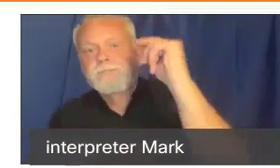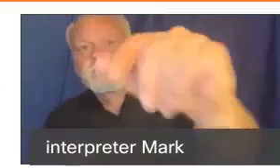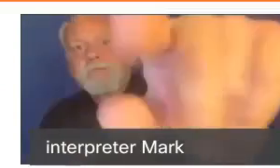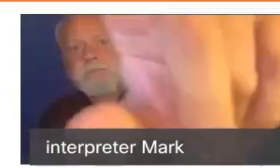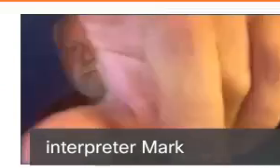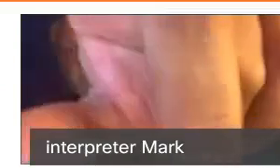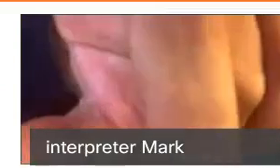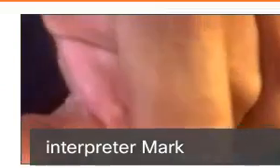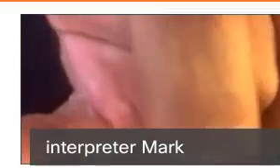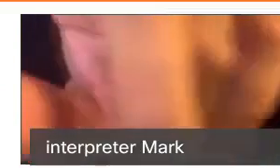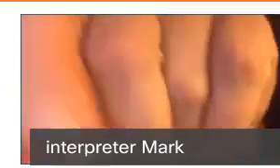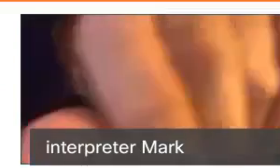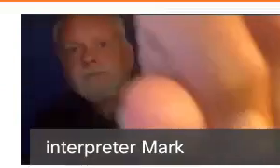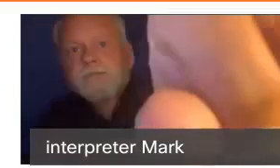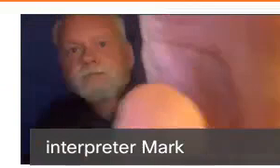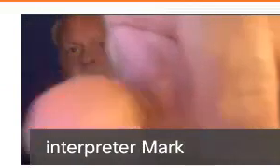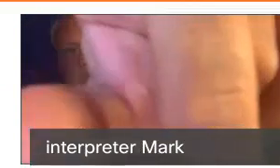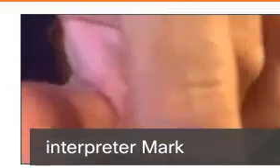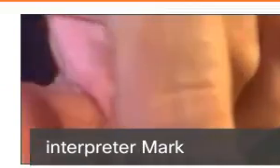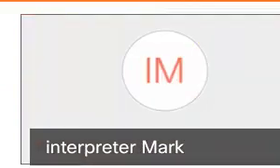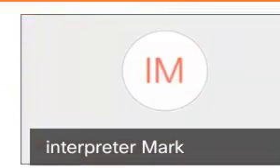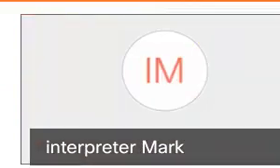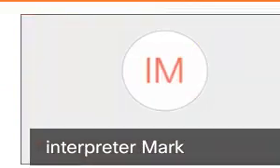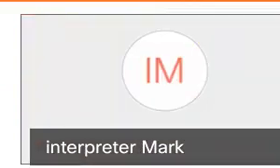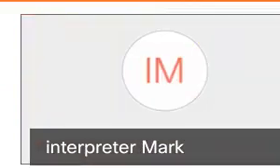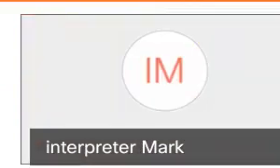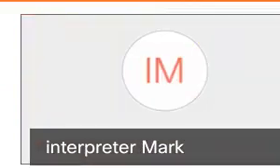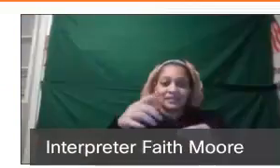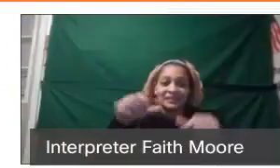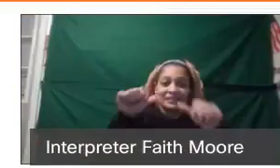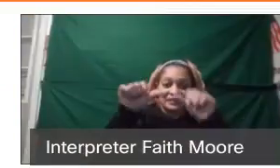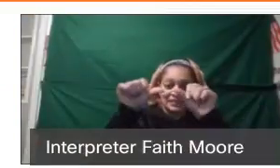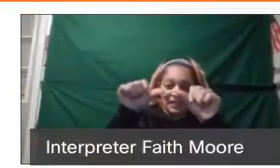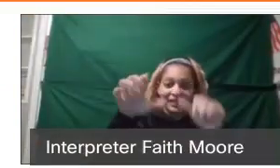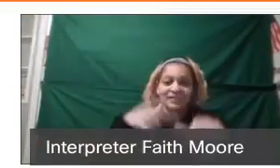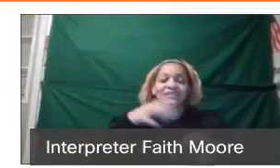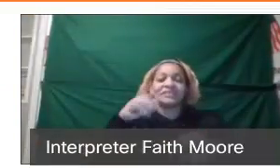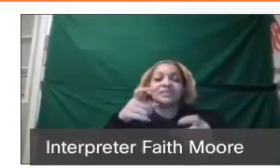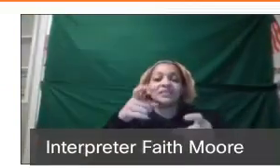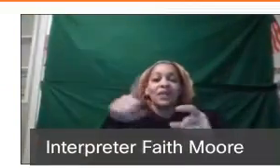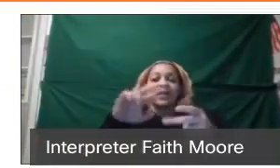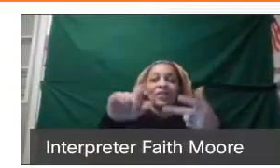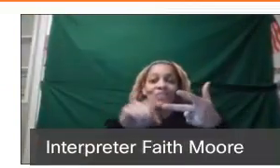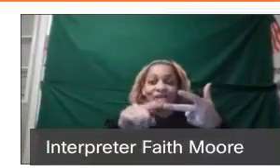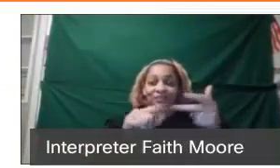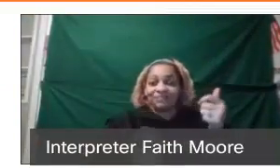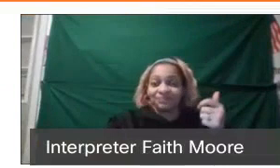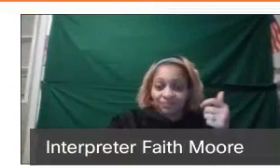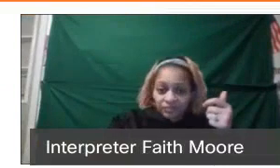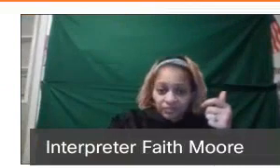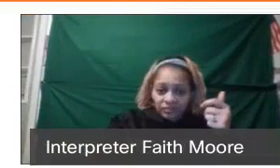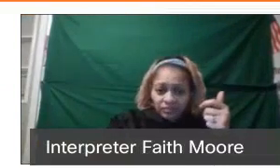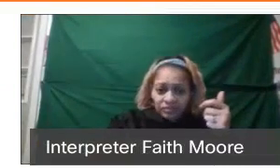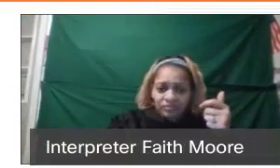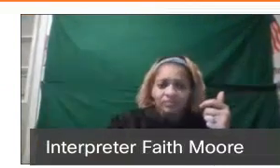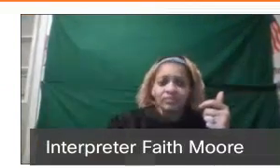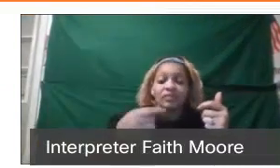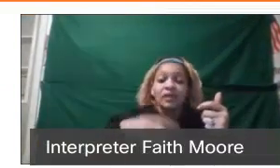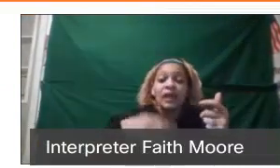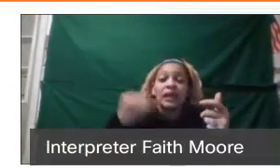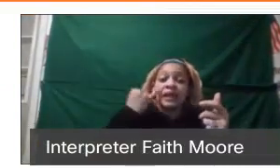Uh, trail branding, things like that. Um, in addition to heart and number 3 is indeed we can't close these curb cuts.